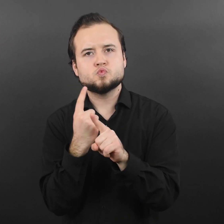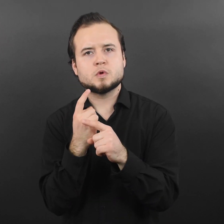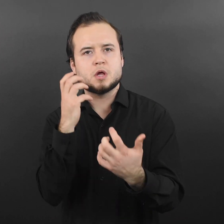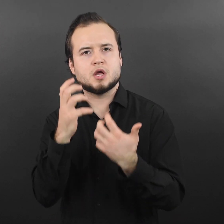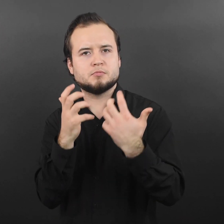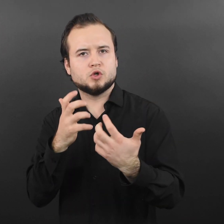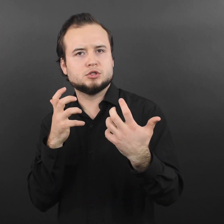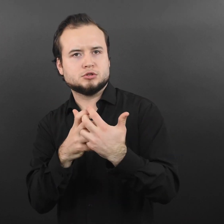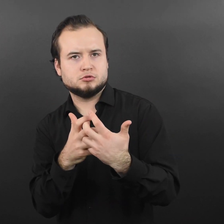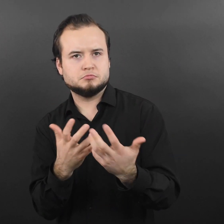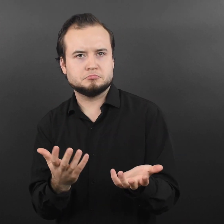Reasonable accommodations